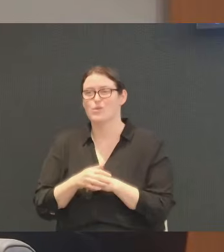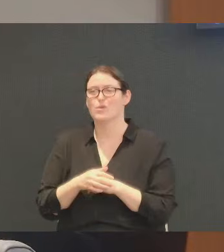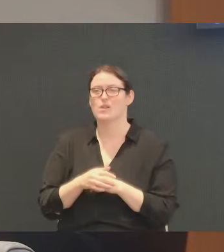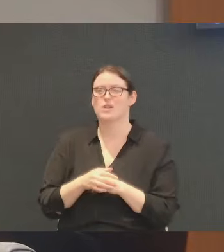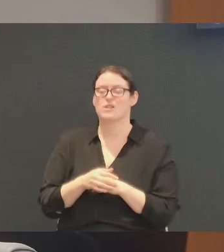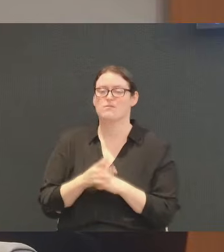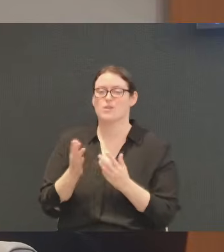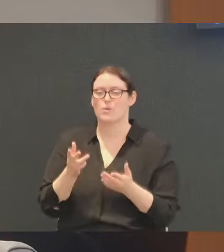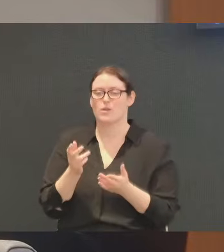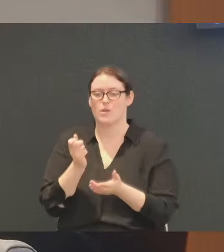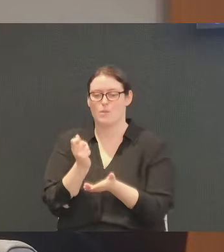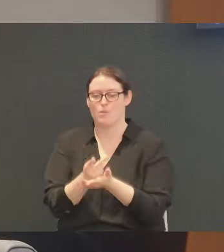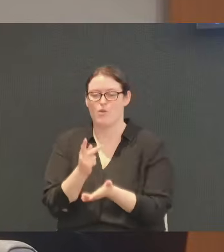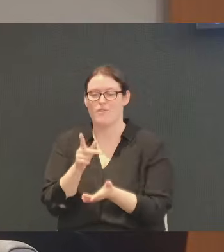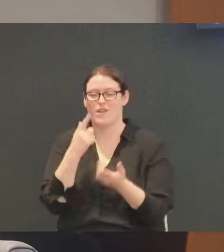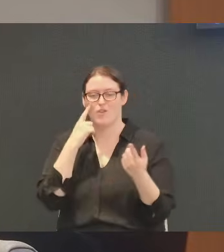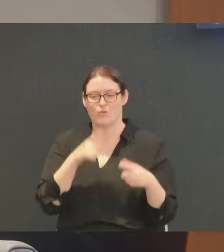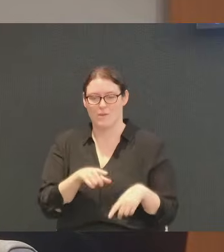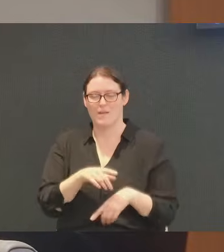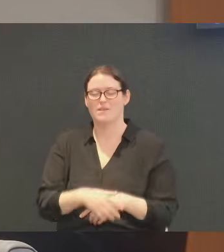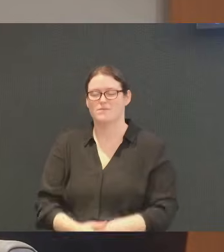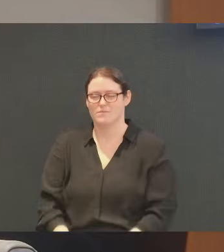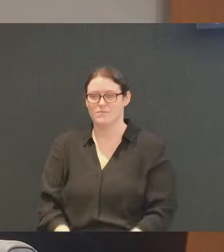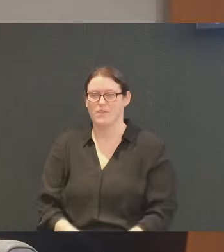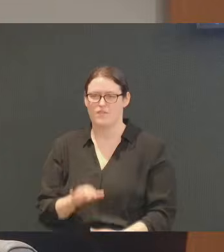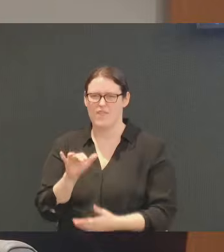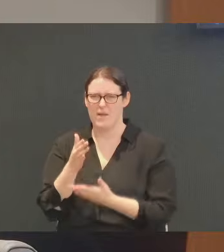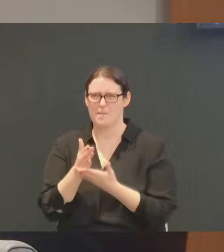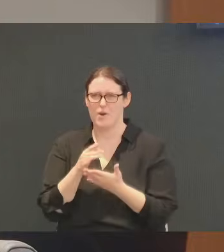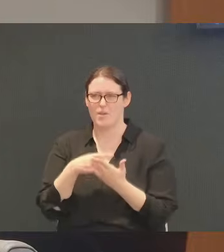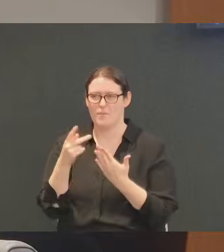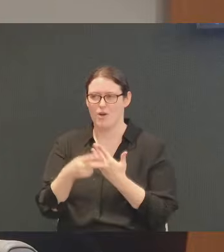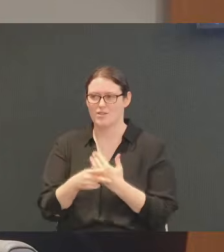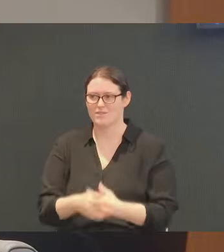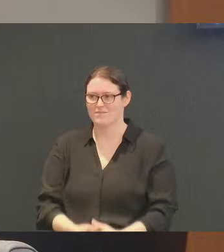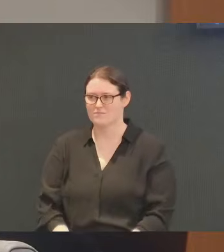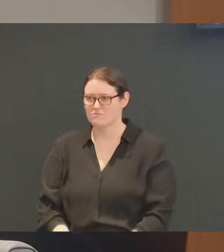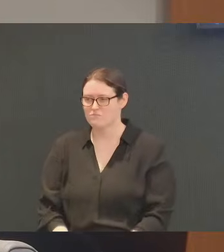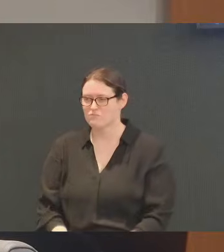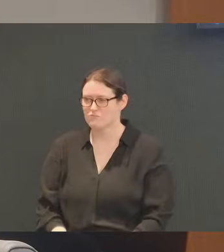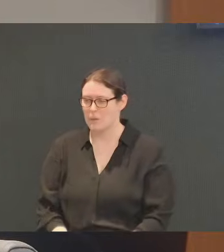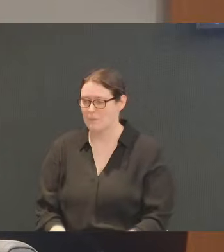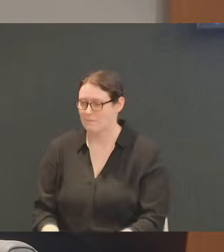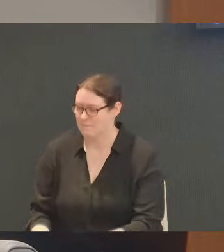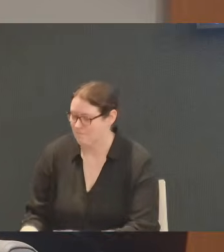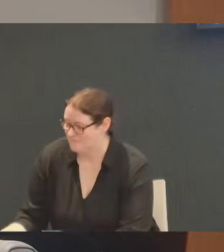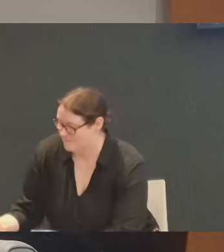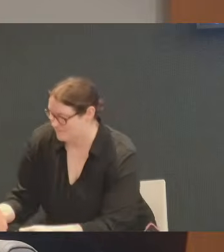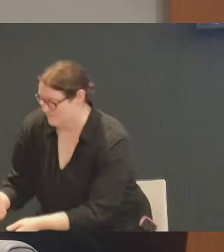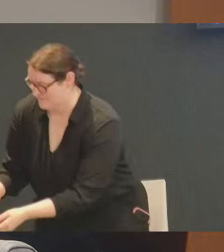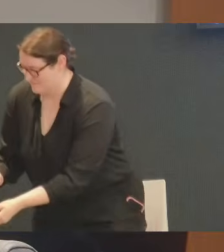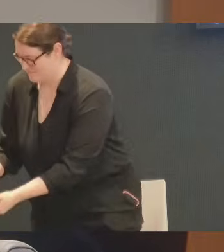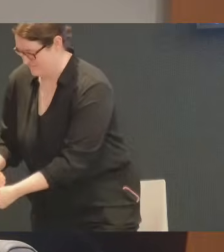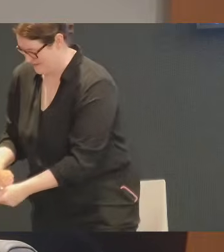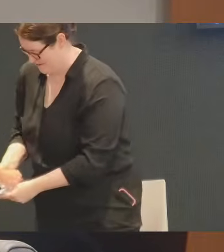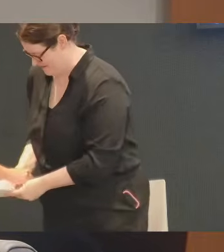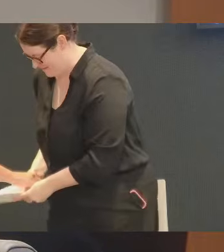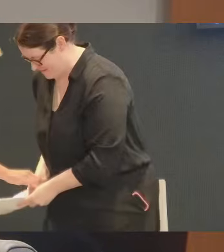authorize the agreement for that portion of the project. item 18 is a budget adjustment in the